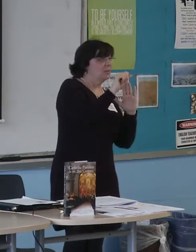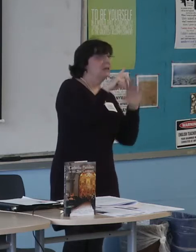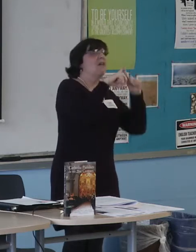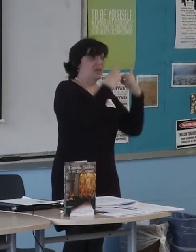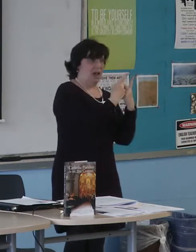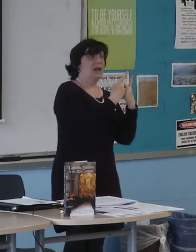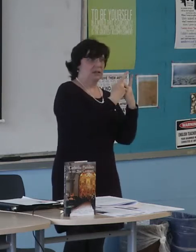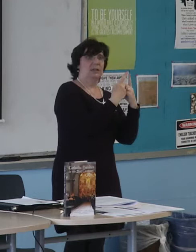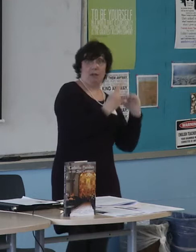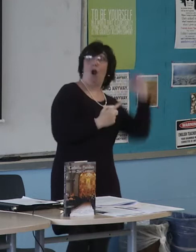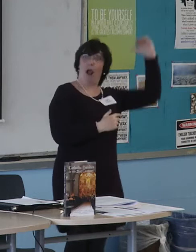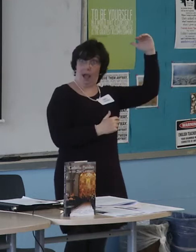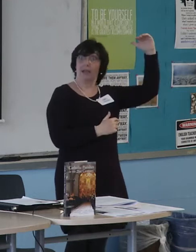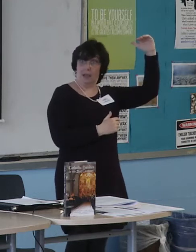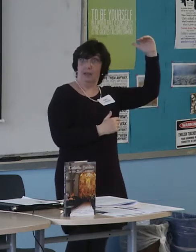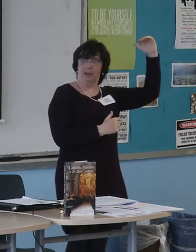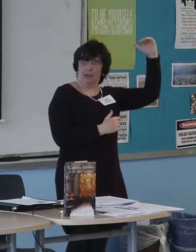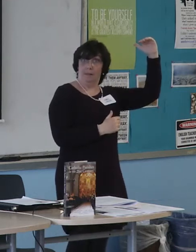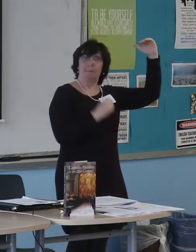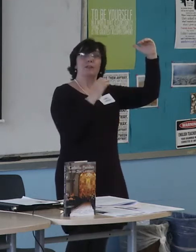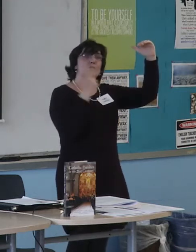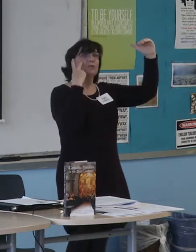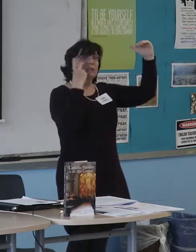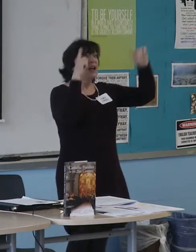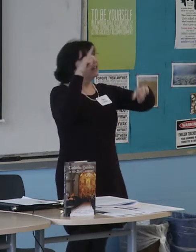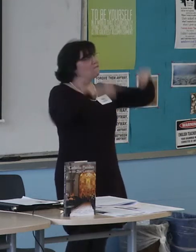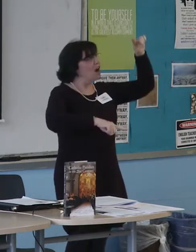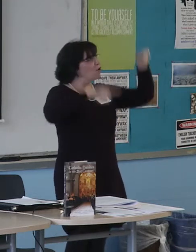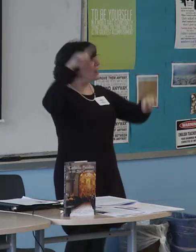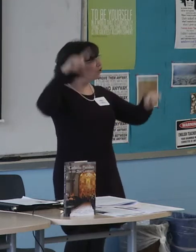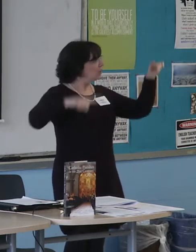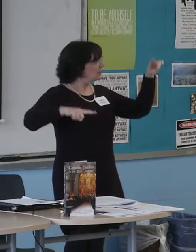come up much higher, and so you see this variation. Now some of it, with the